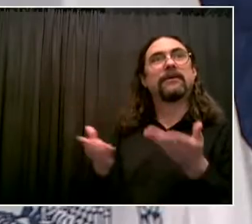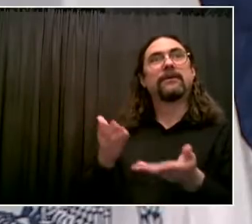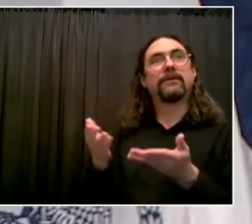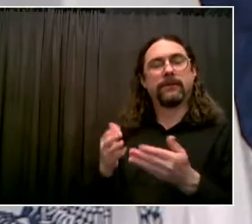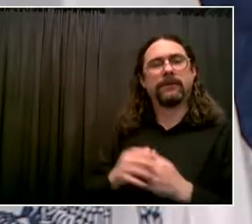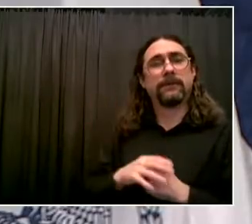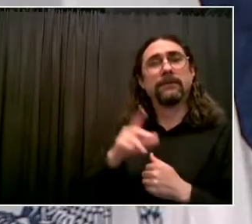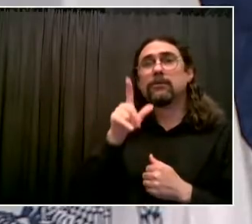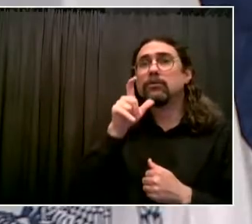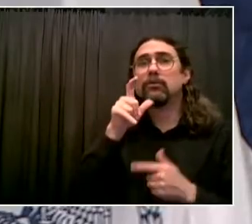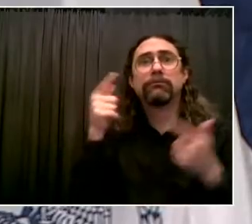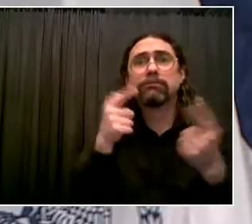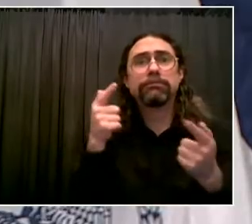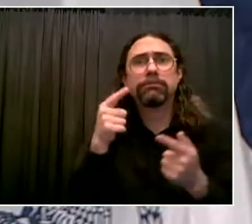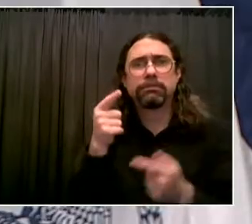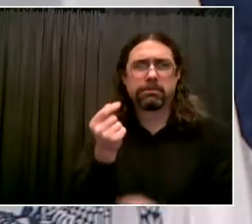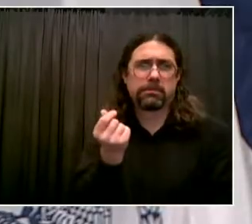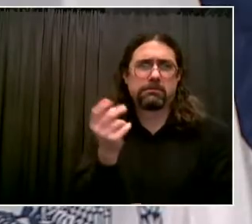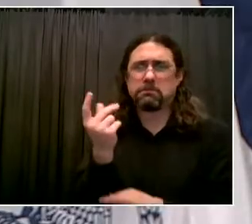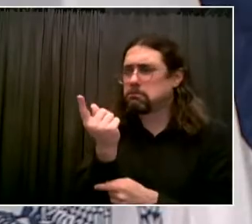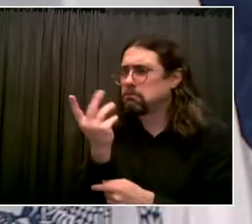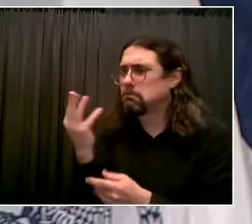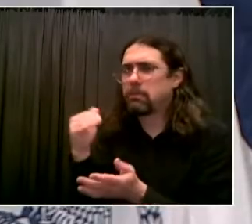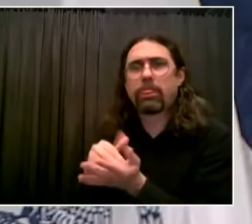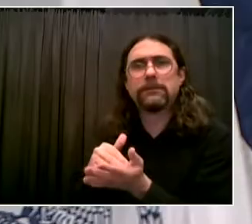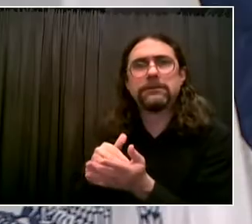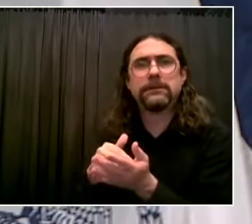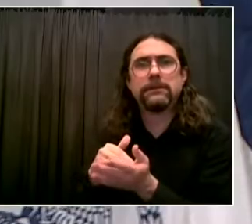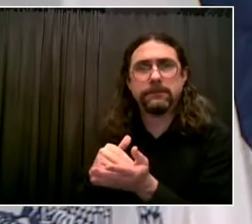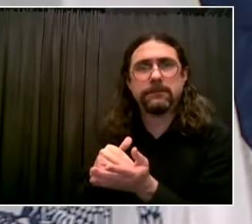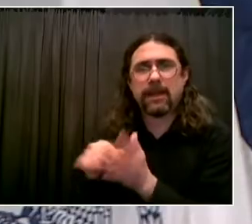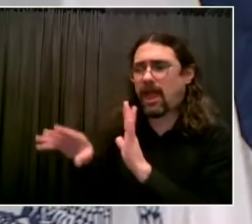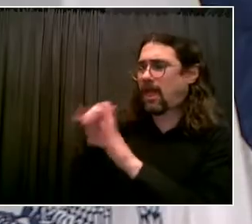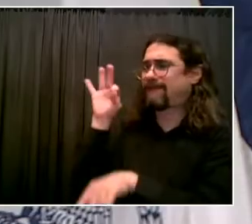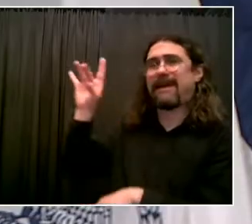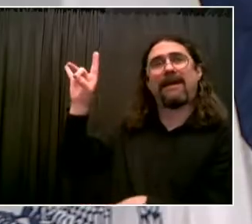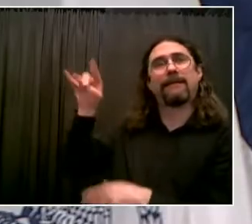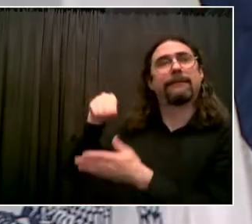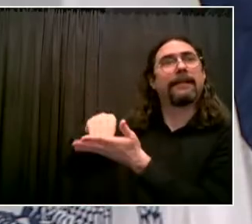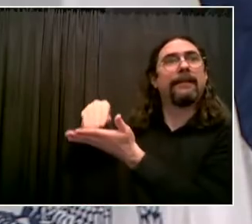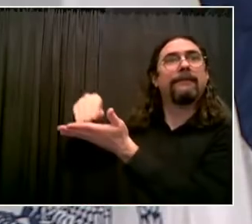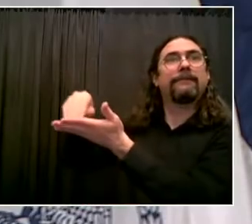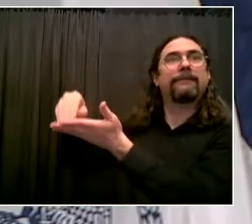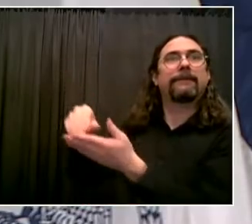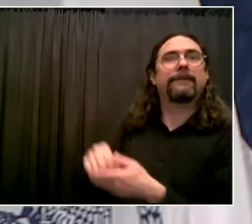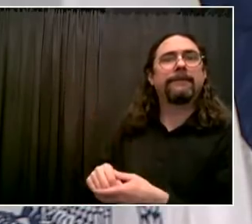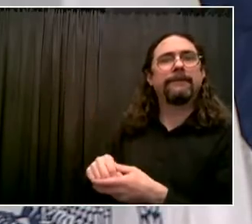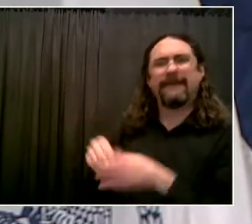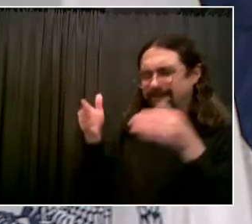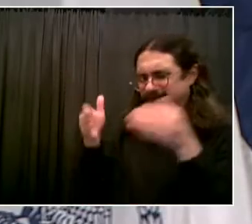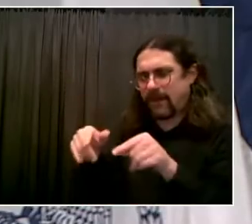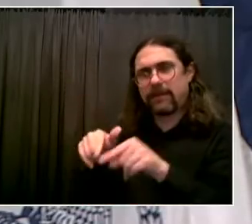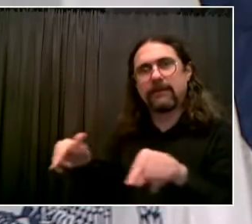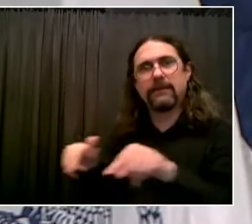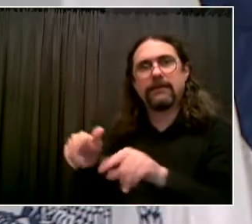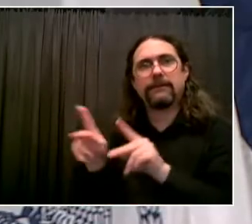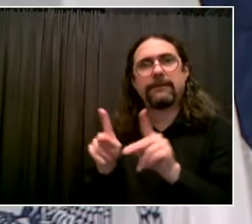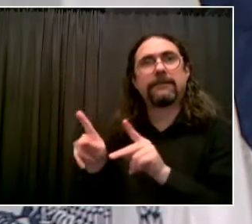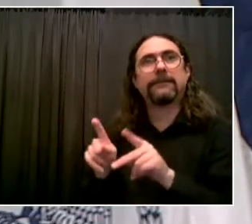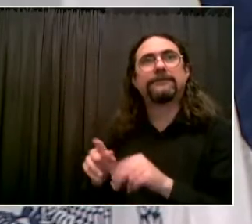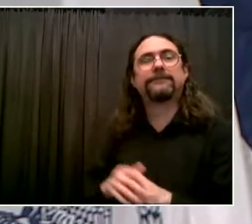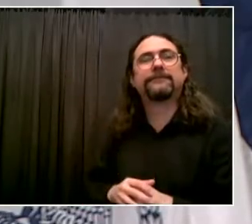PEOPLE HERE IN A